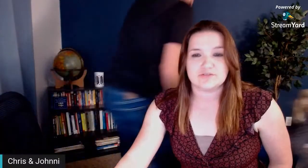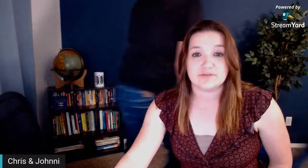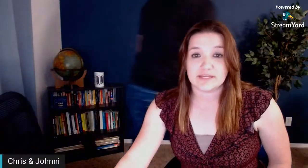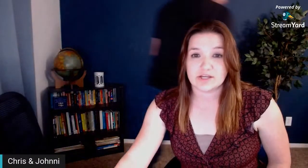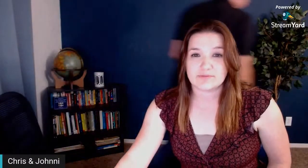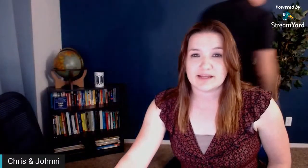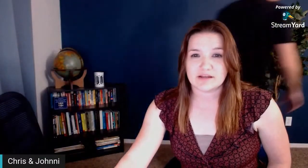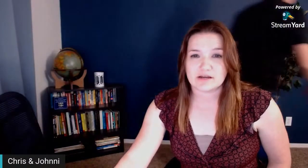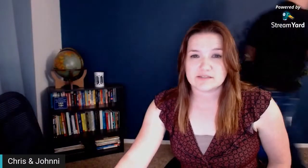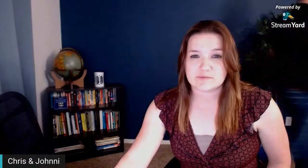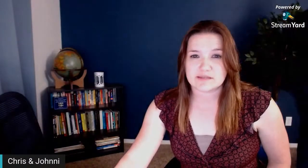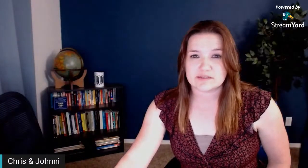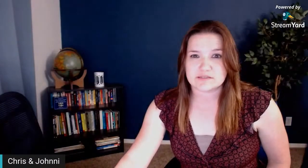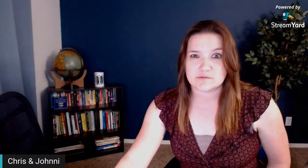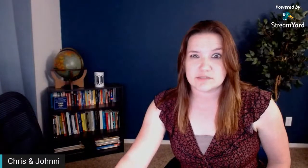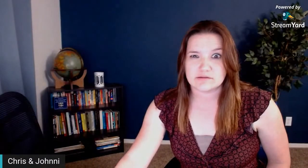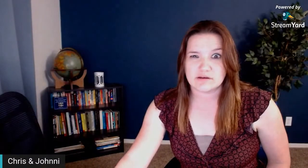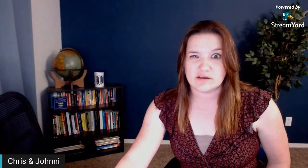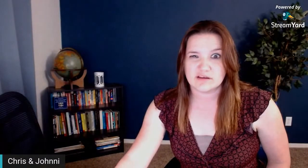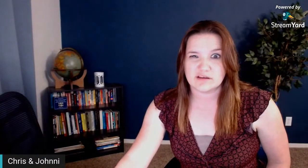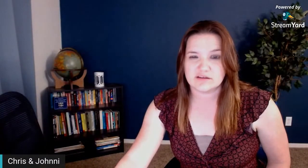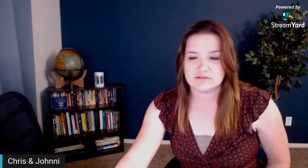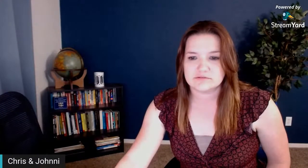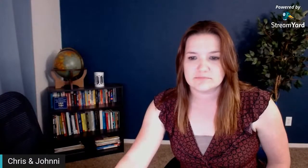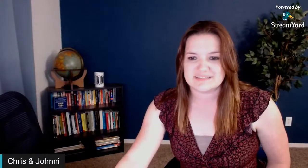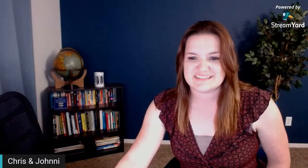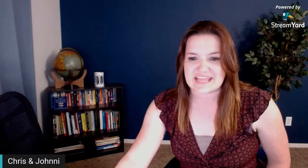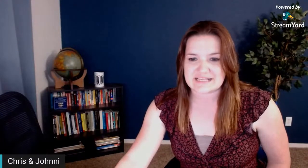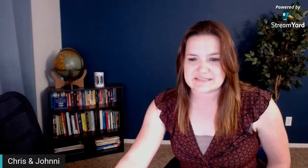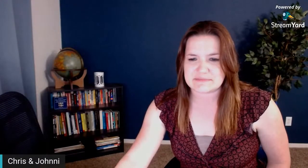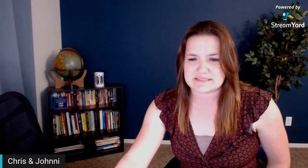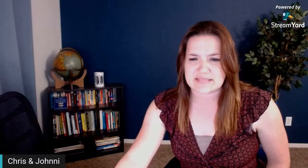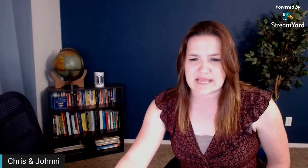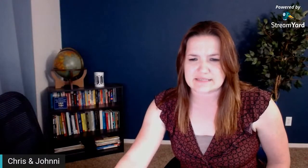you hear my dog squeaking his toy oh mistakes mistakes